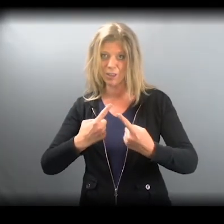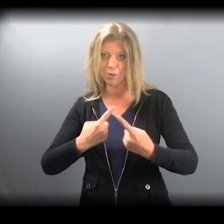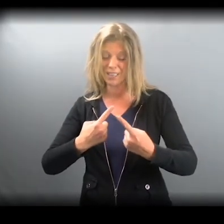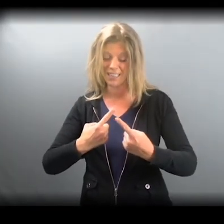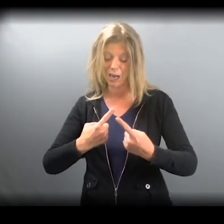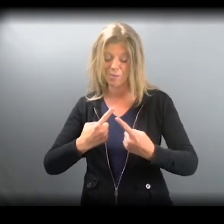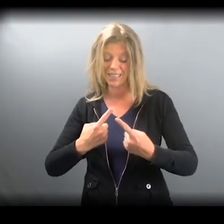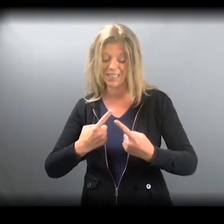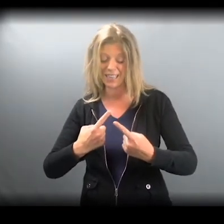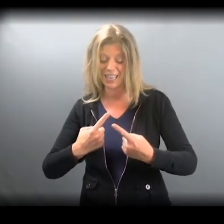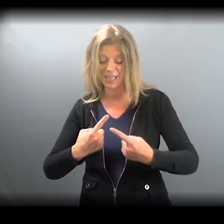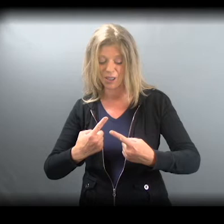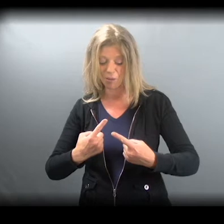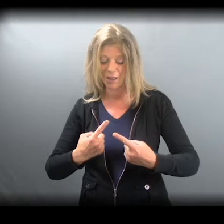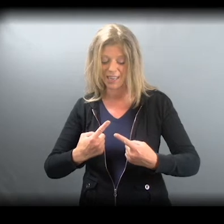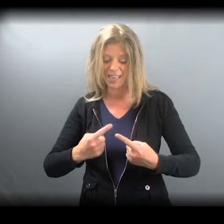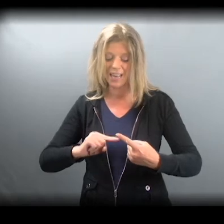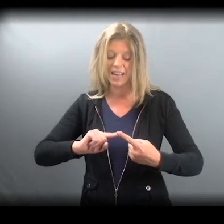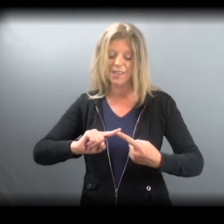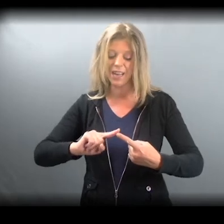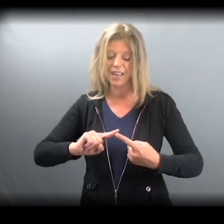towards the opposite side a little bit.